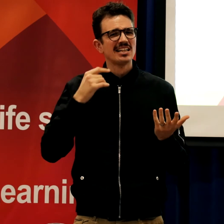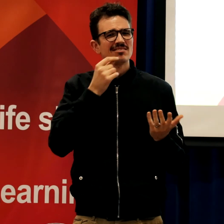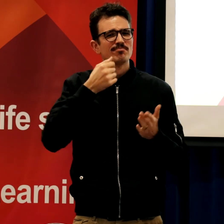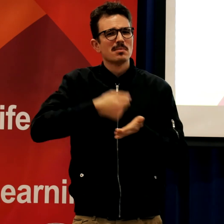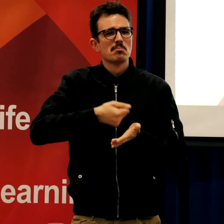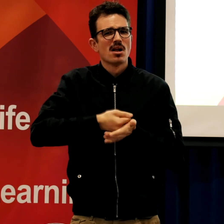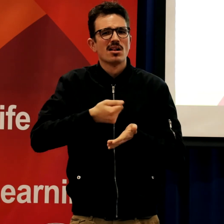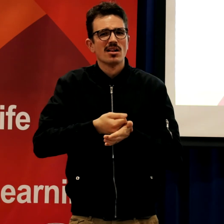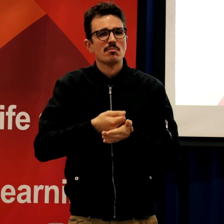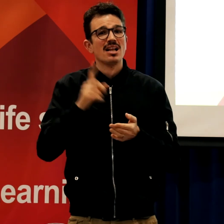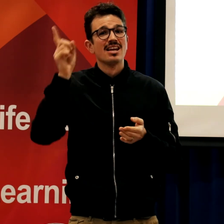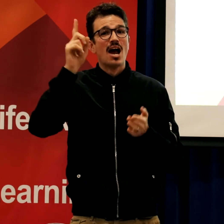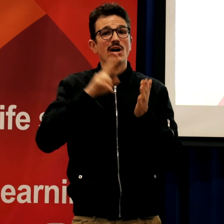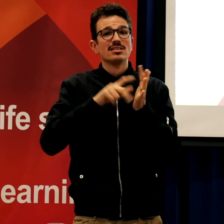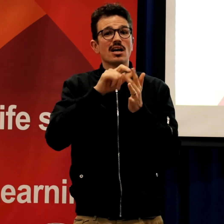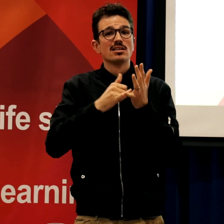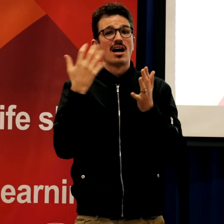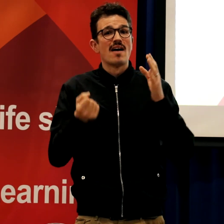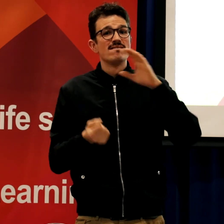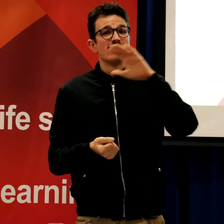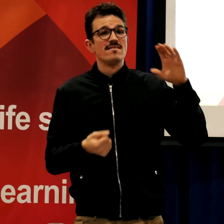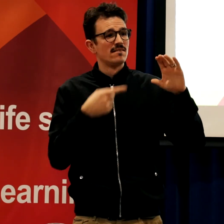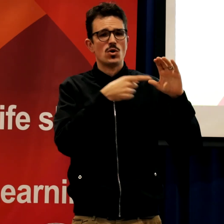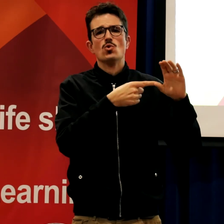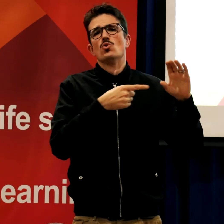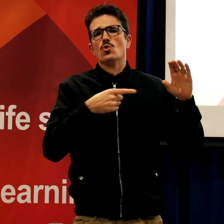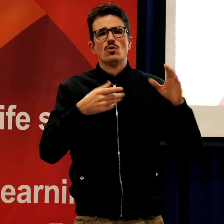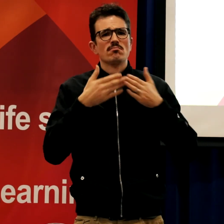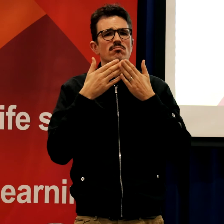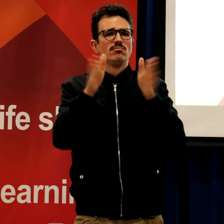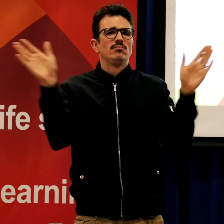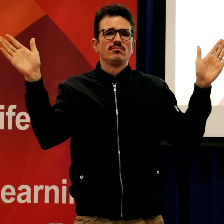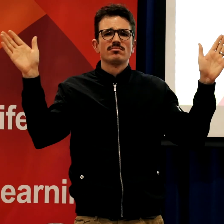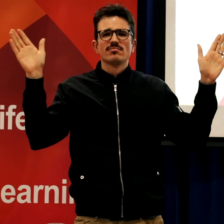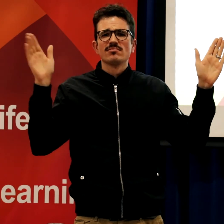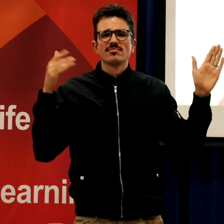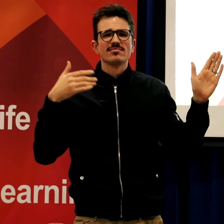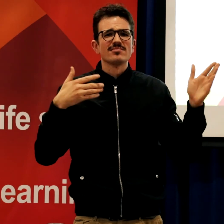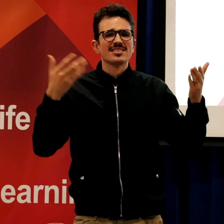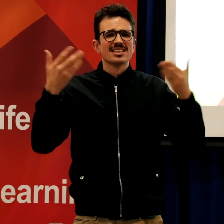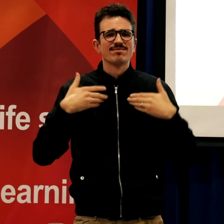I think that it was very, very limited. And now, with the NDIS, I’ve got a lot more scope.